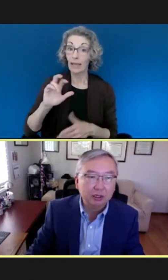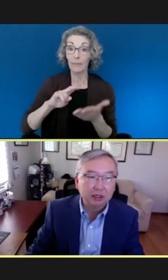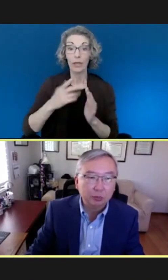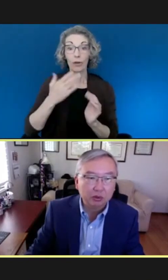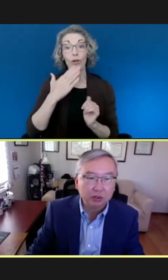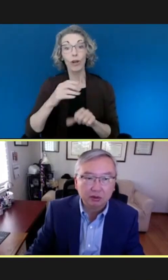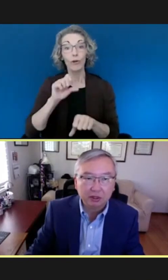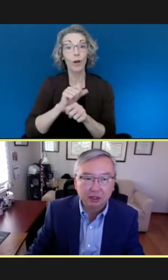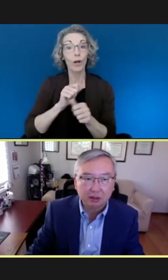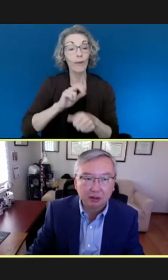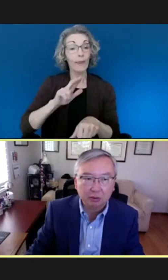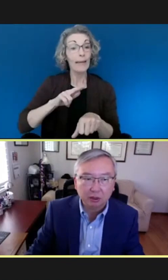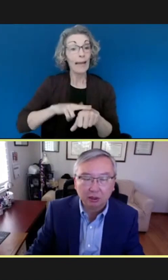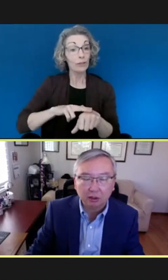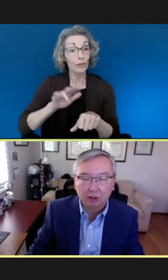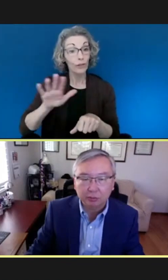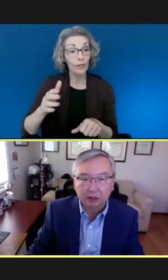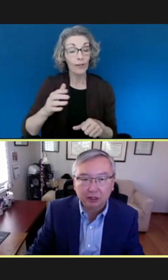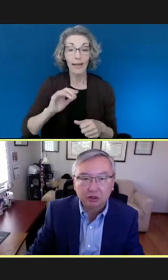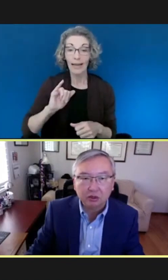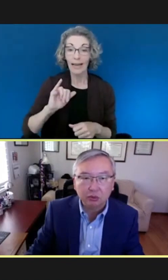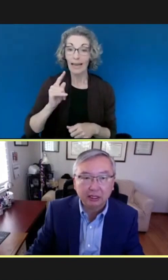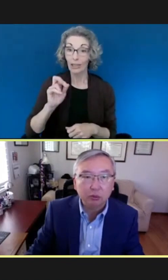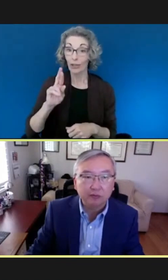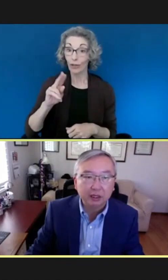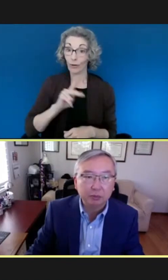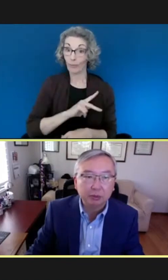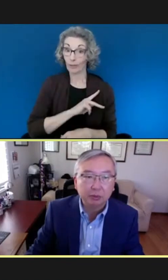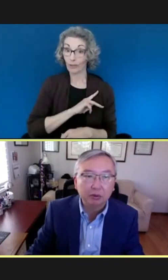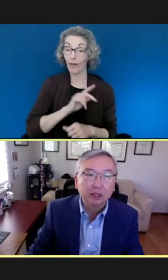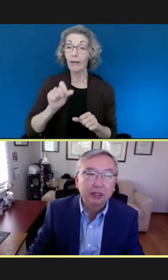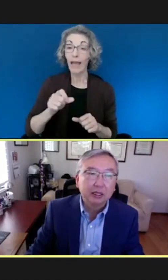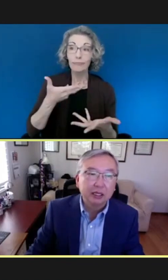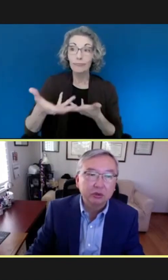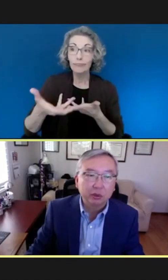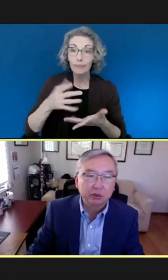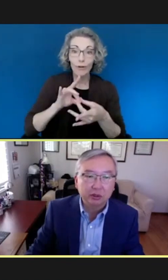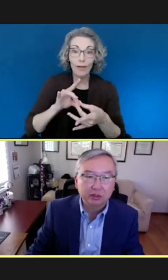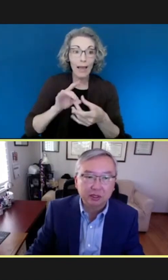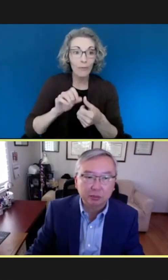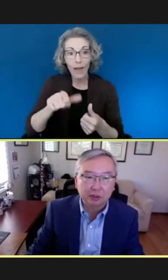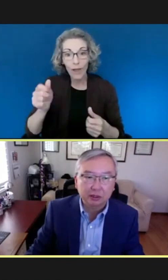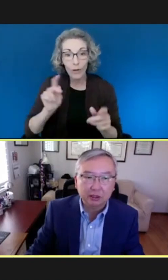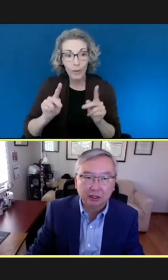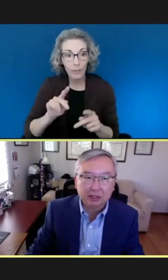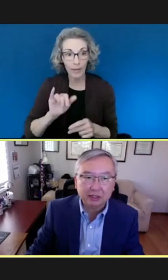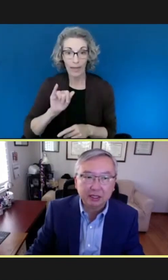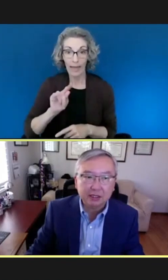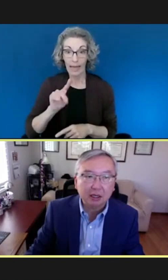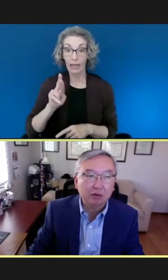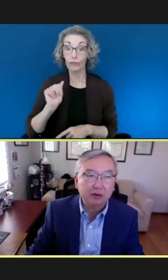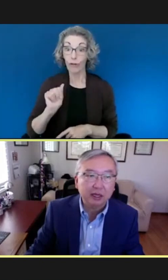Interpersonal is ability to relate with other people, intrapersonal is the ability to understand self.